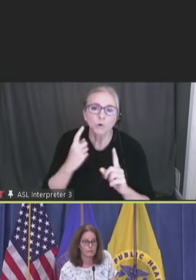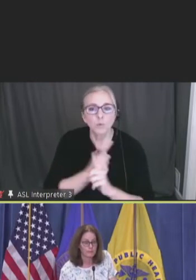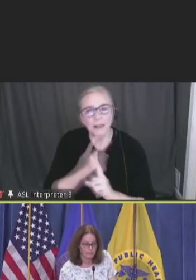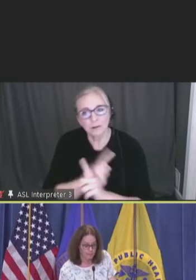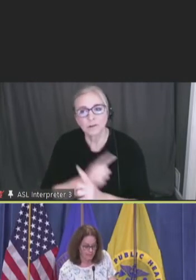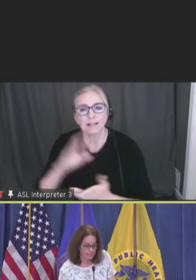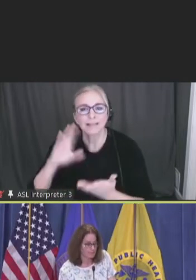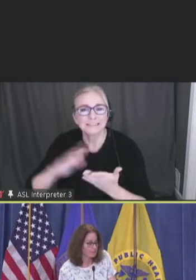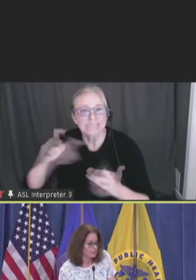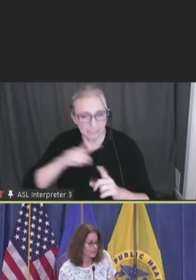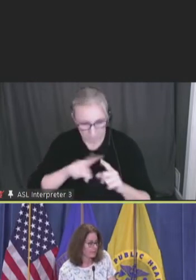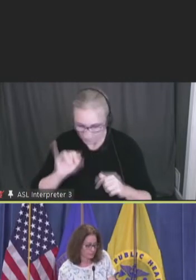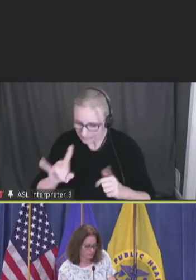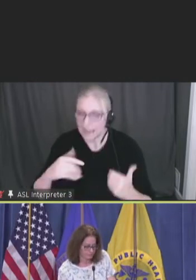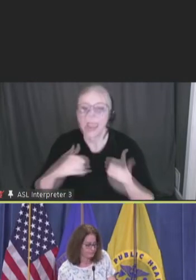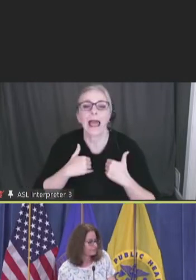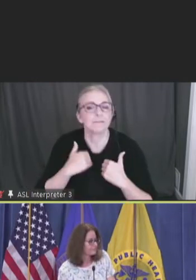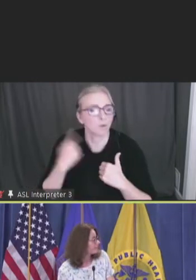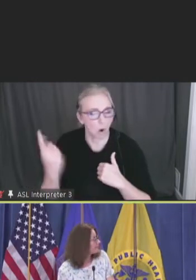But we did have them always available.